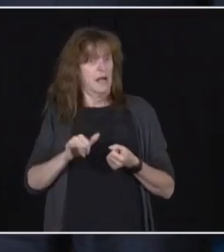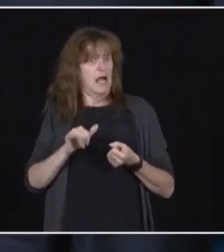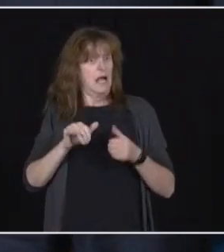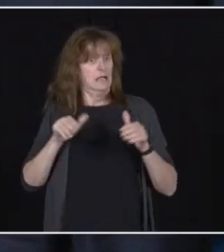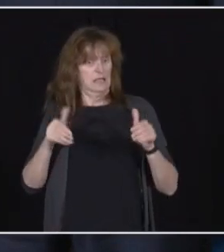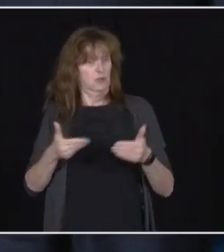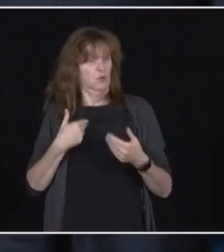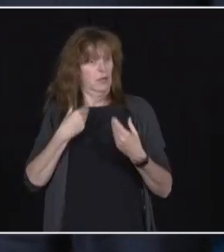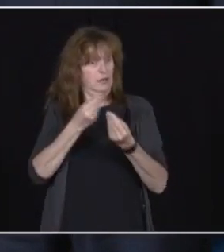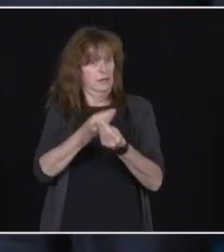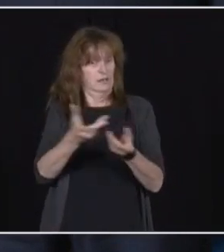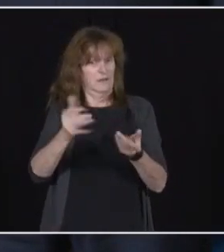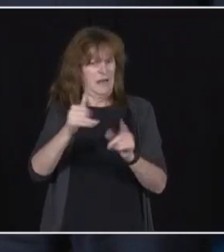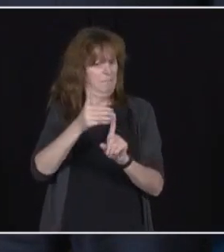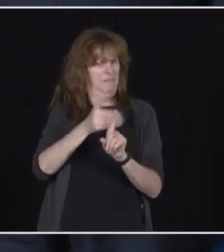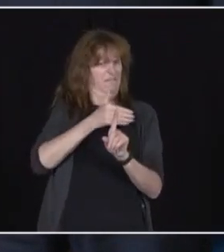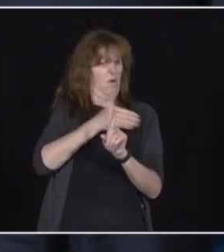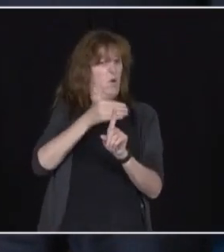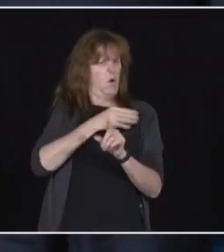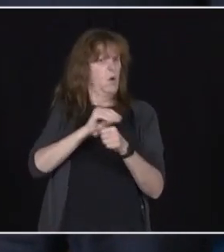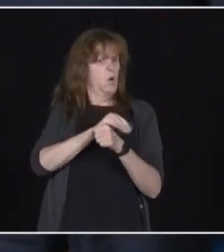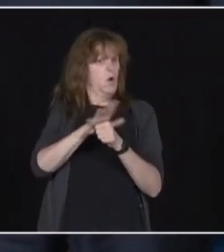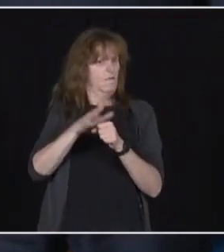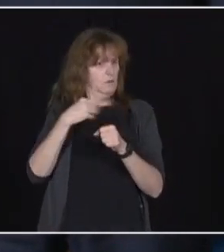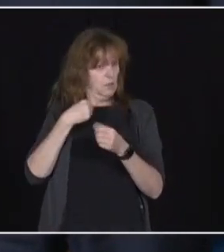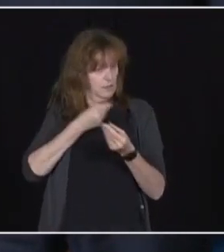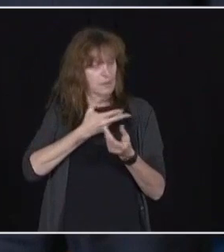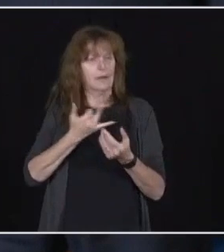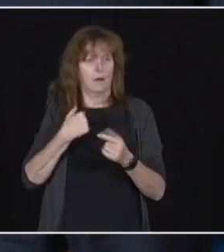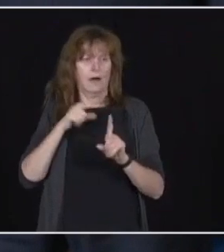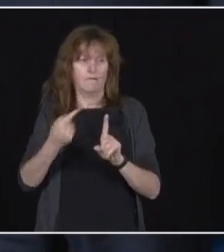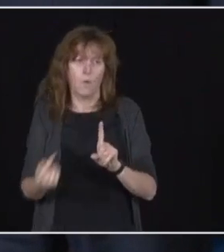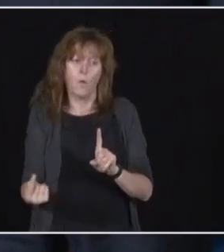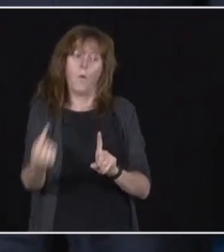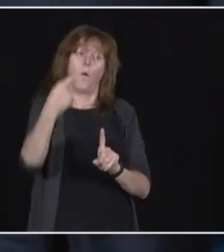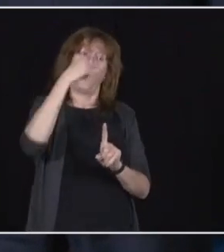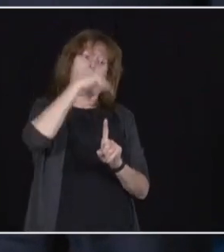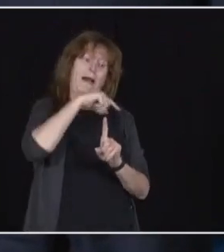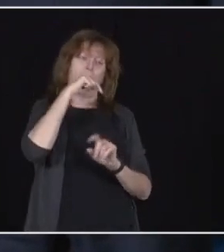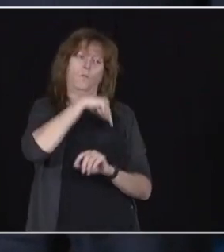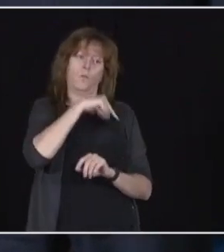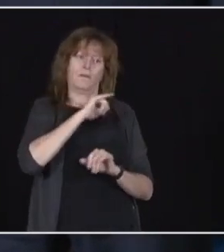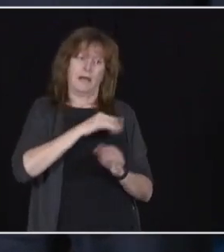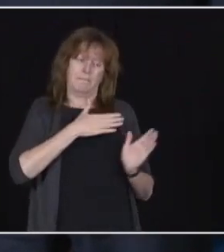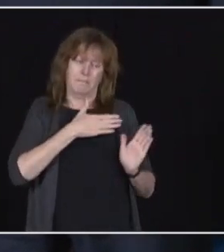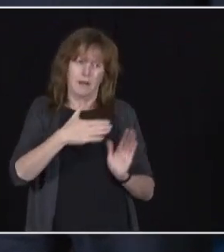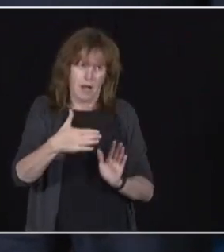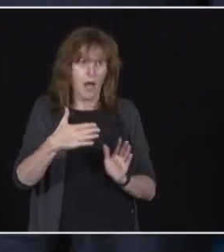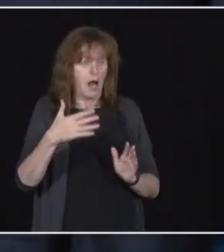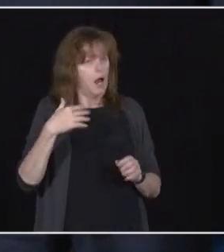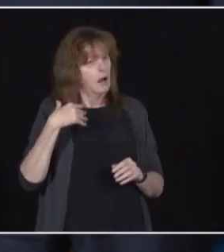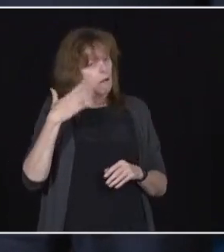COVID-19. We are going back to that now, because we know that this is going to be accelerated